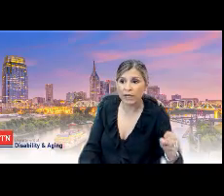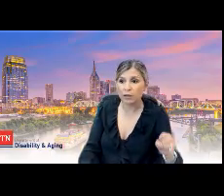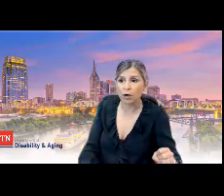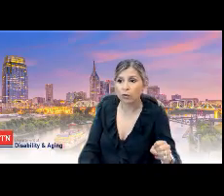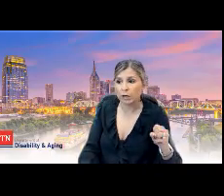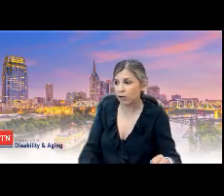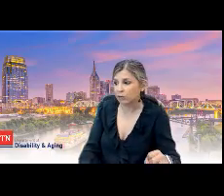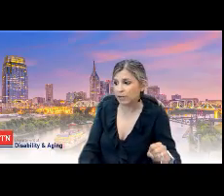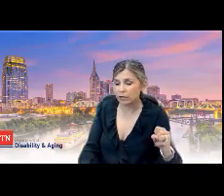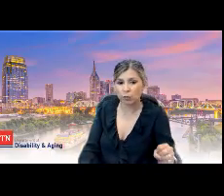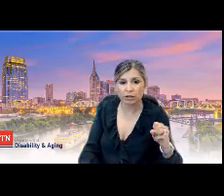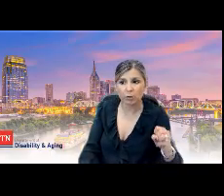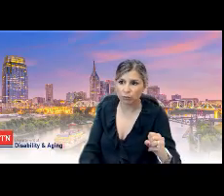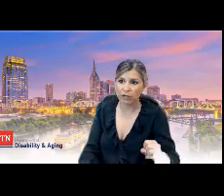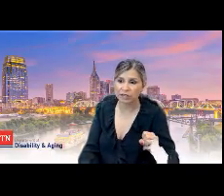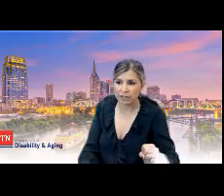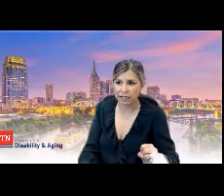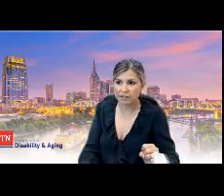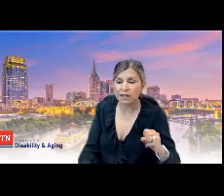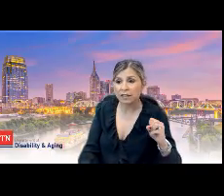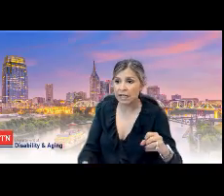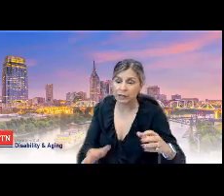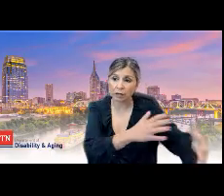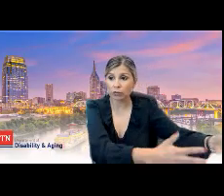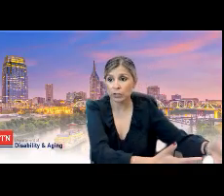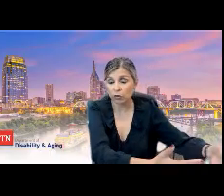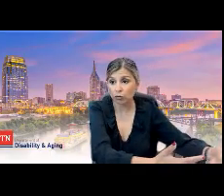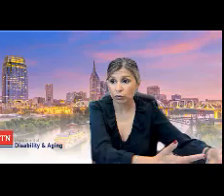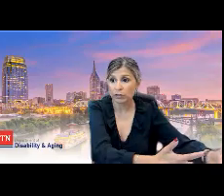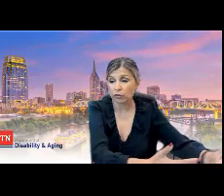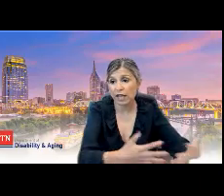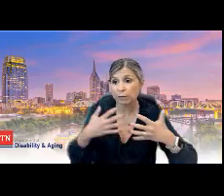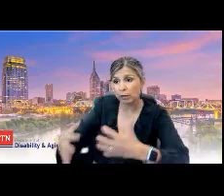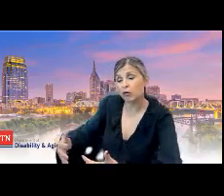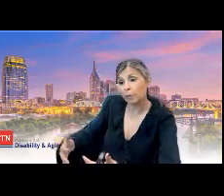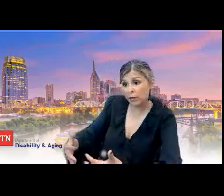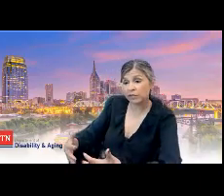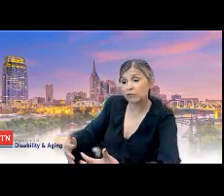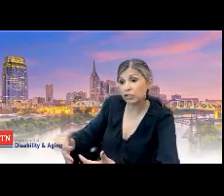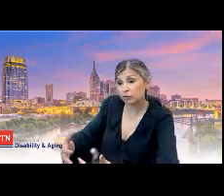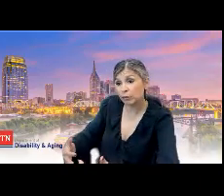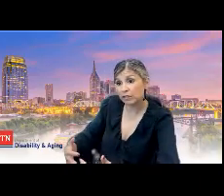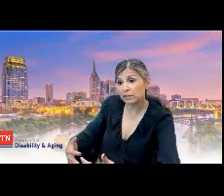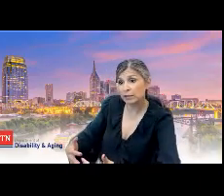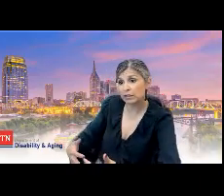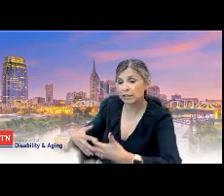We know that respite is one of the most pressing needs that not only do older adults have, but also parents of children with